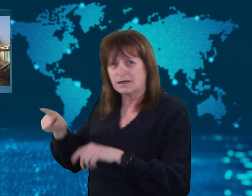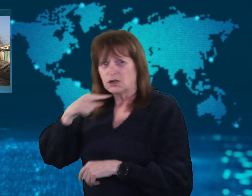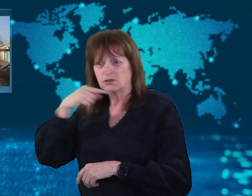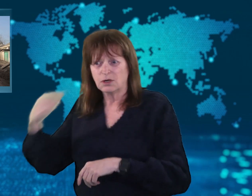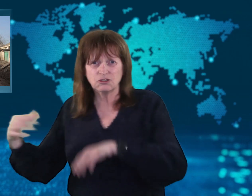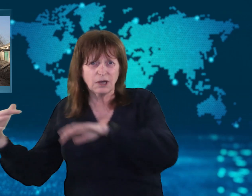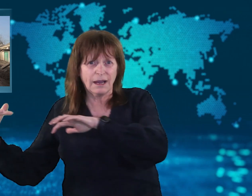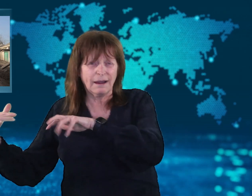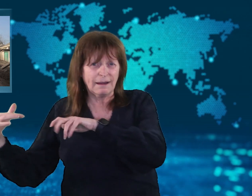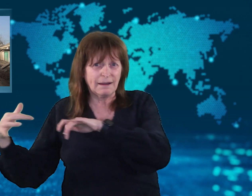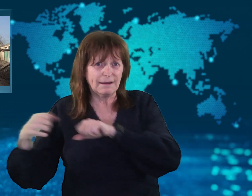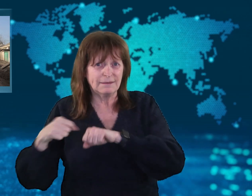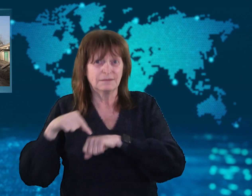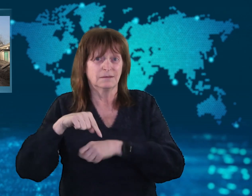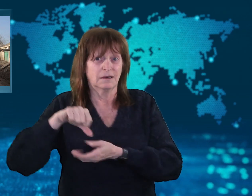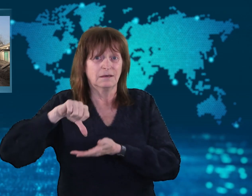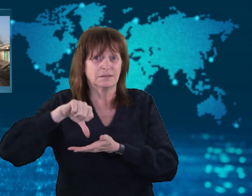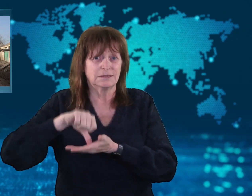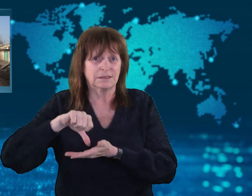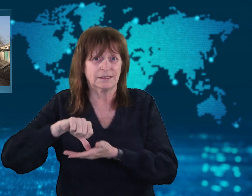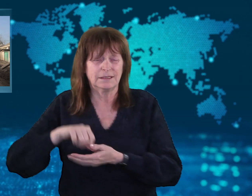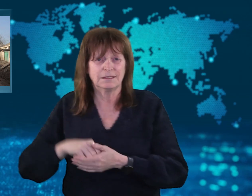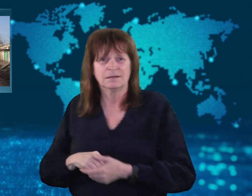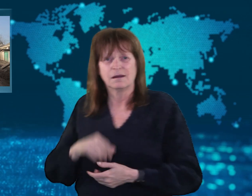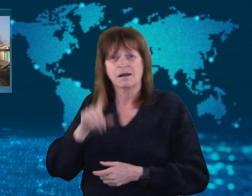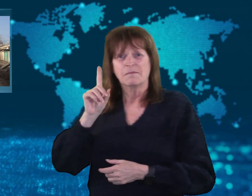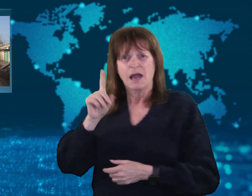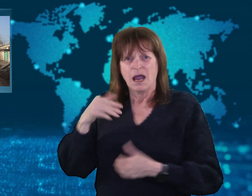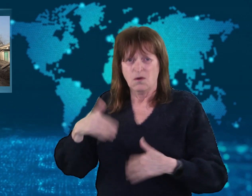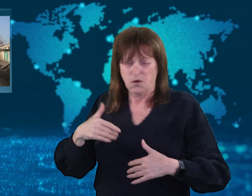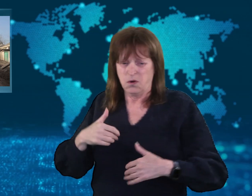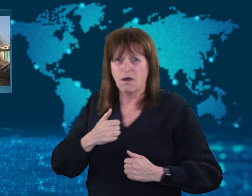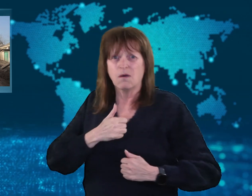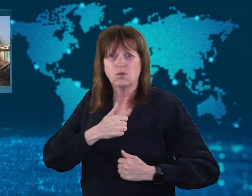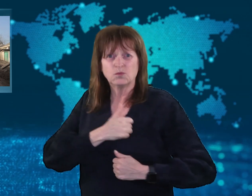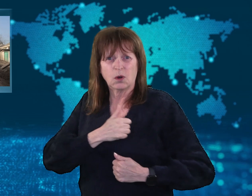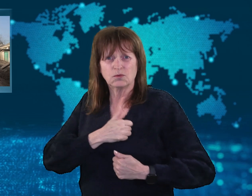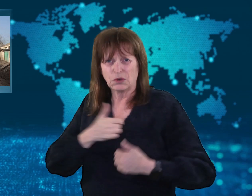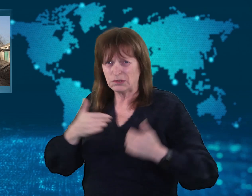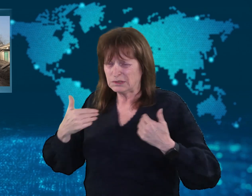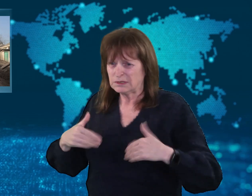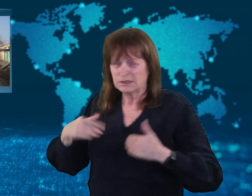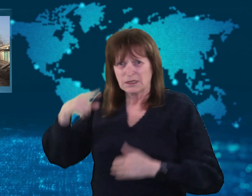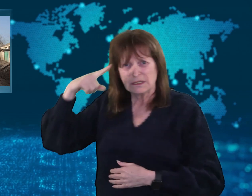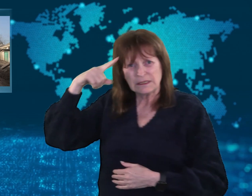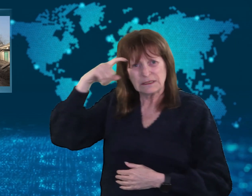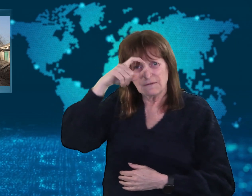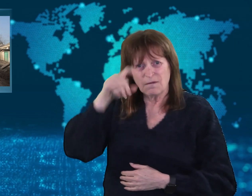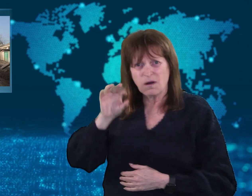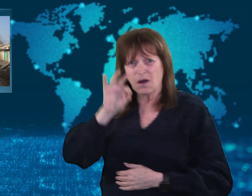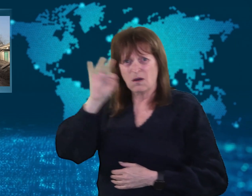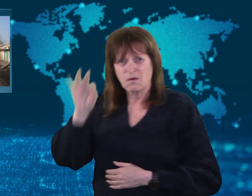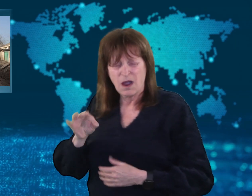Ukrainian forces have tried to hold off Russia from taking the city,